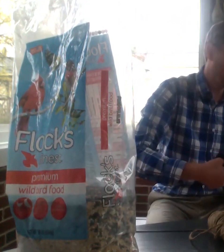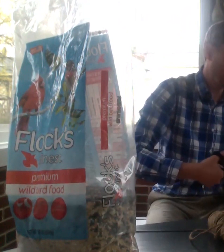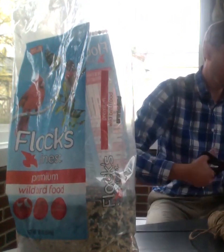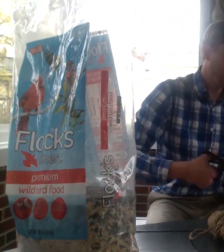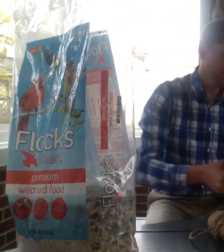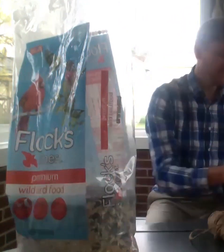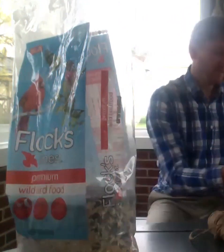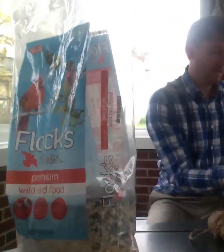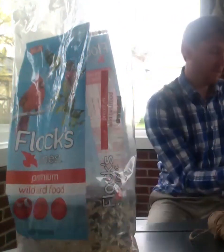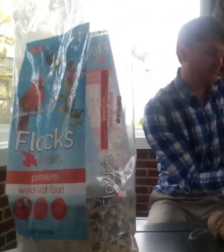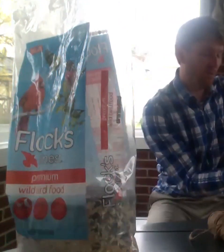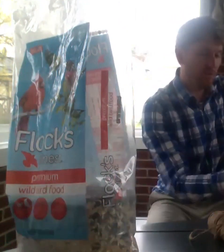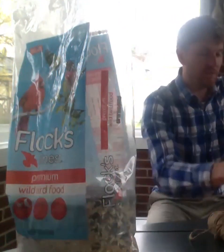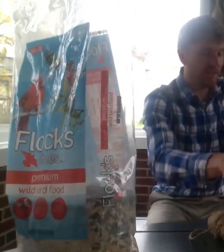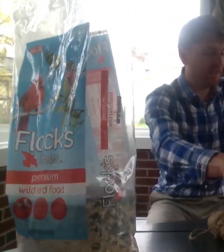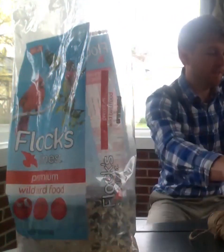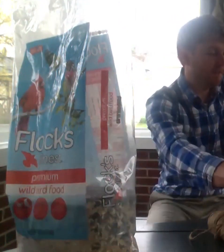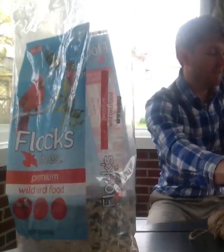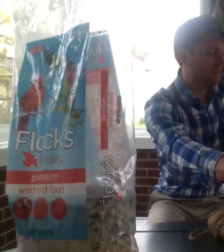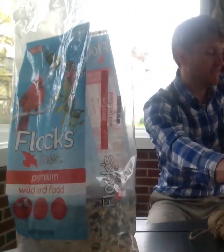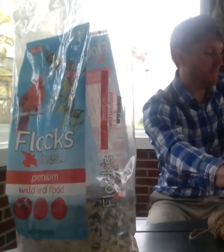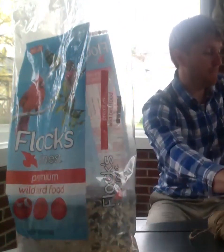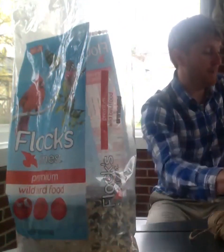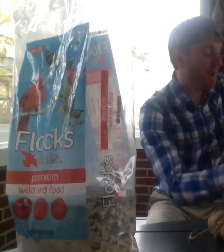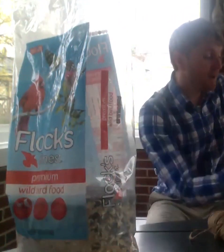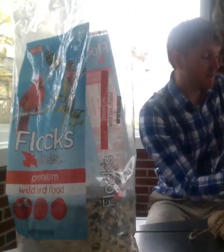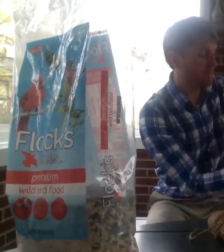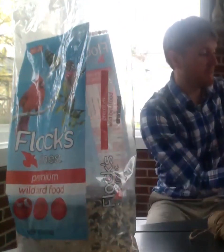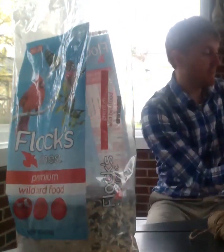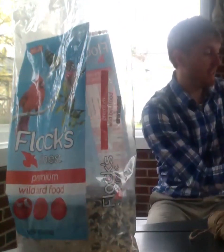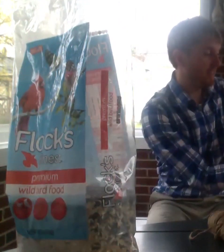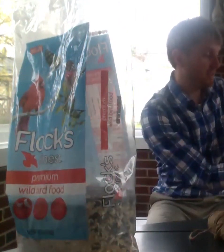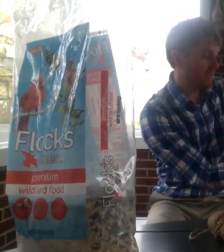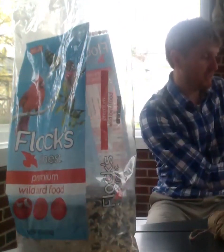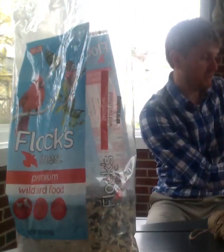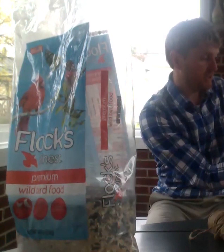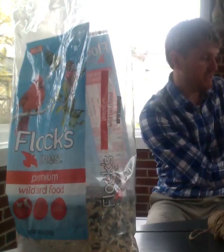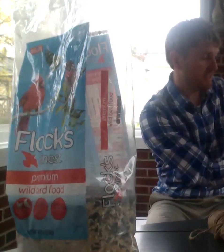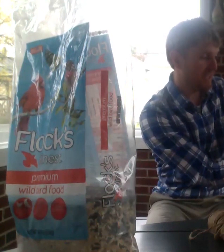It's actually very thick here. So your bird will be able to sit on that. And I'm gonna cut across.